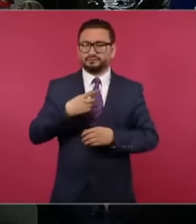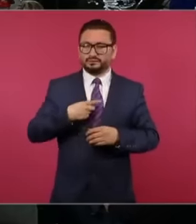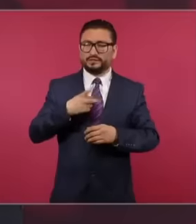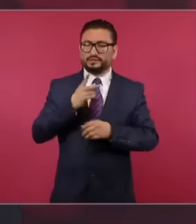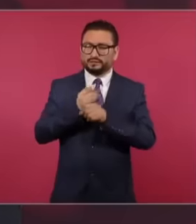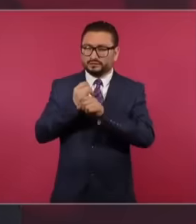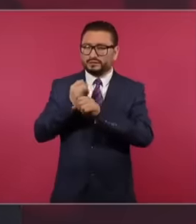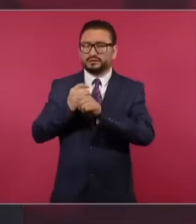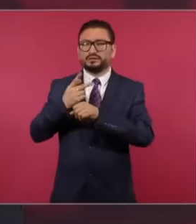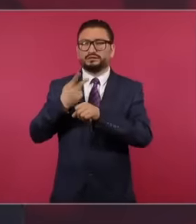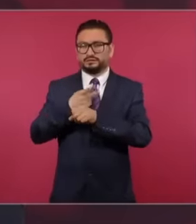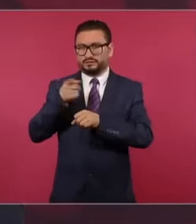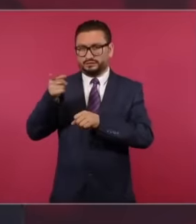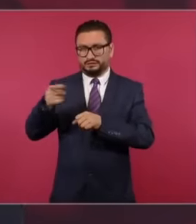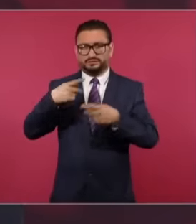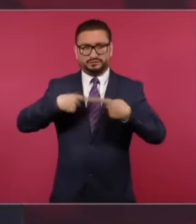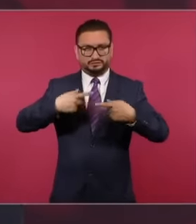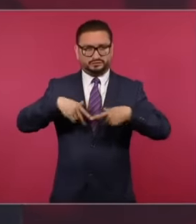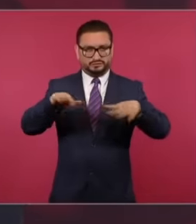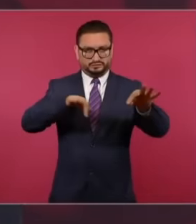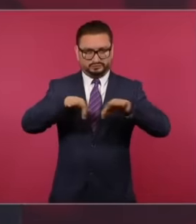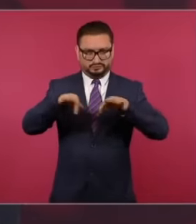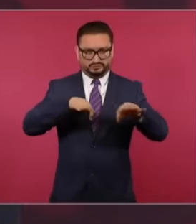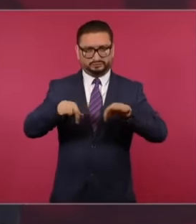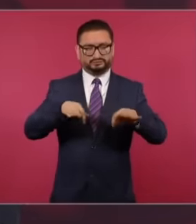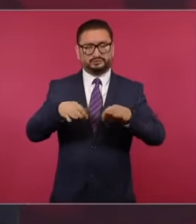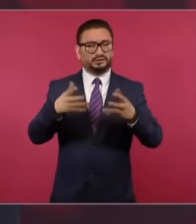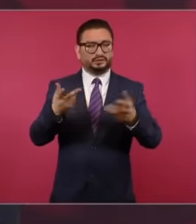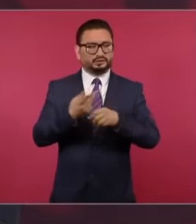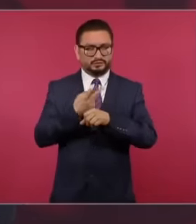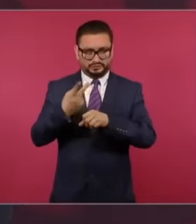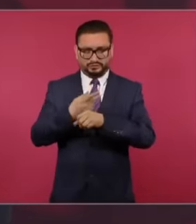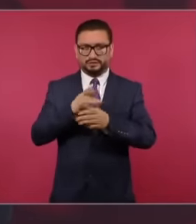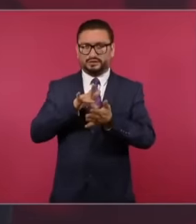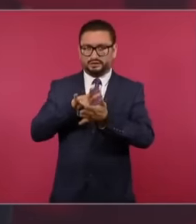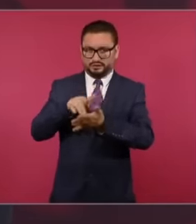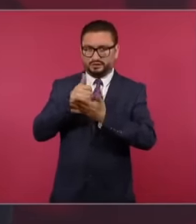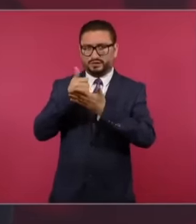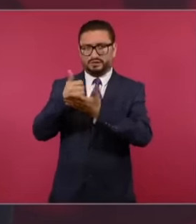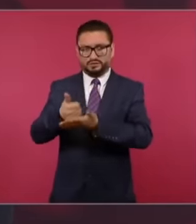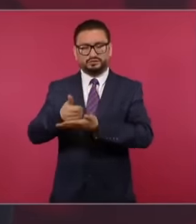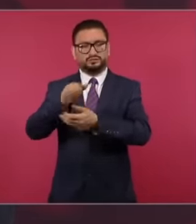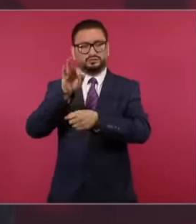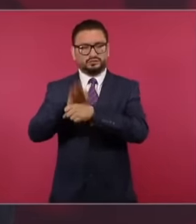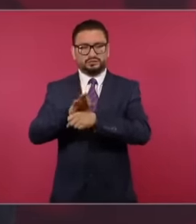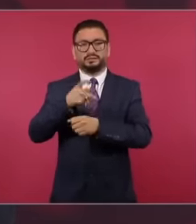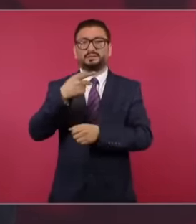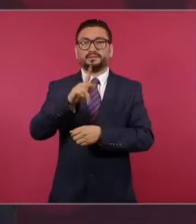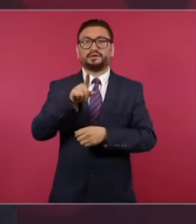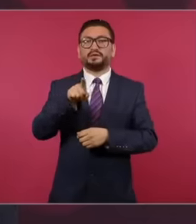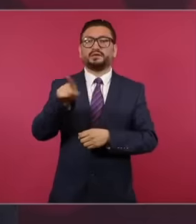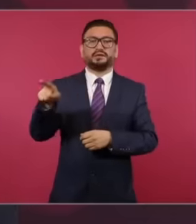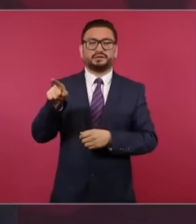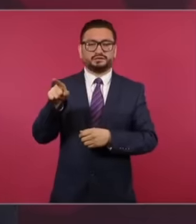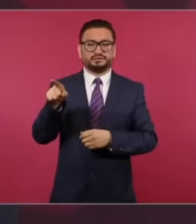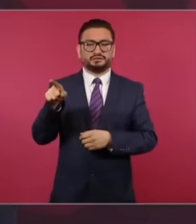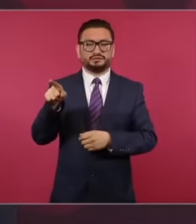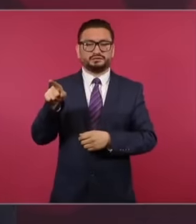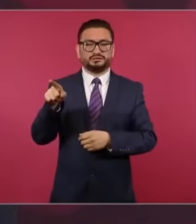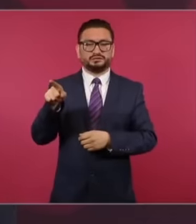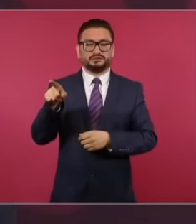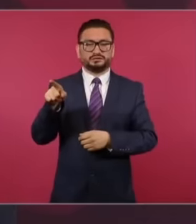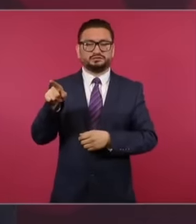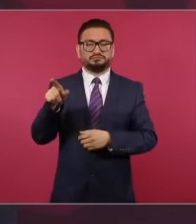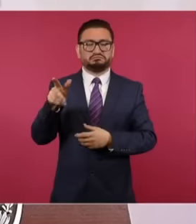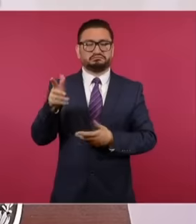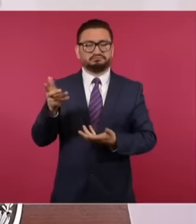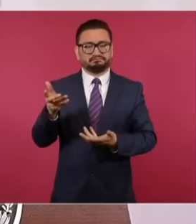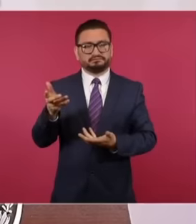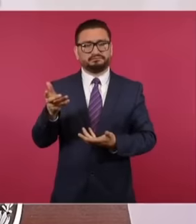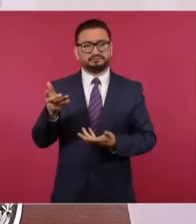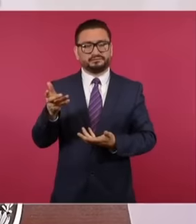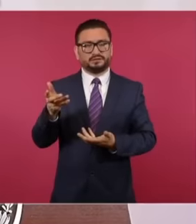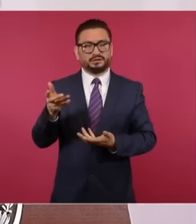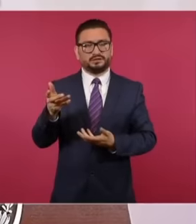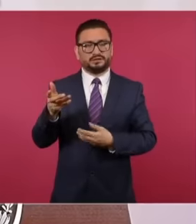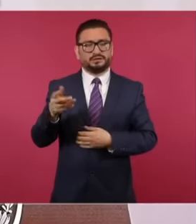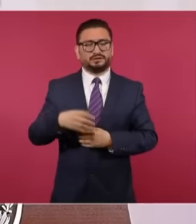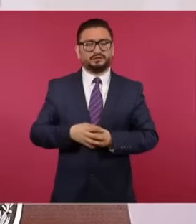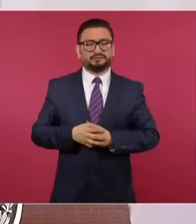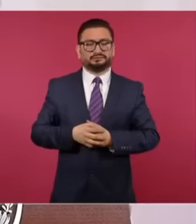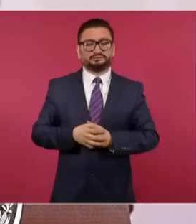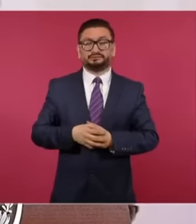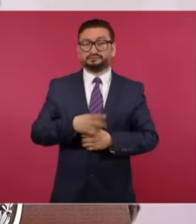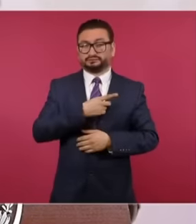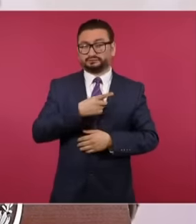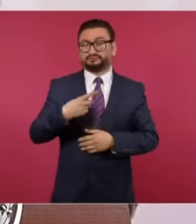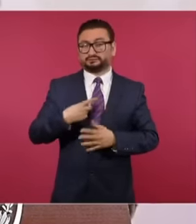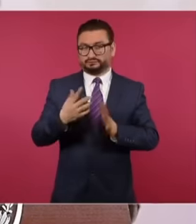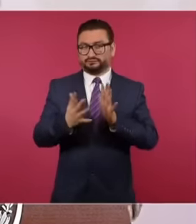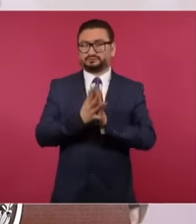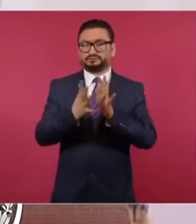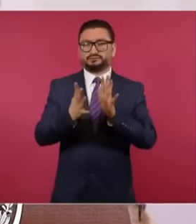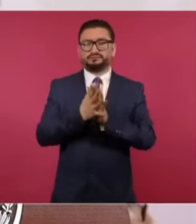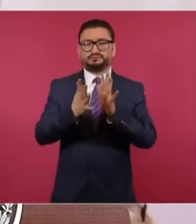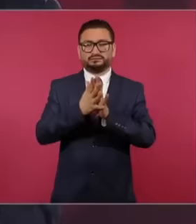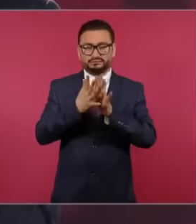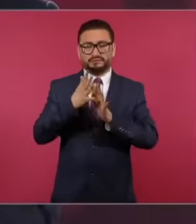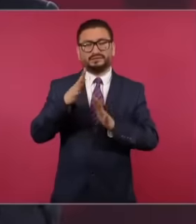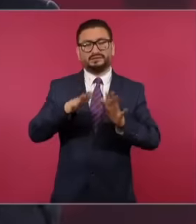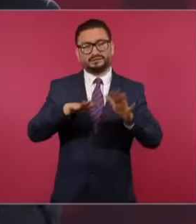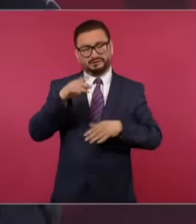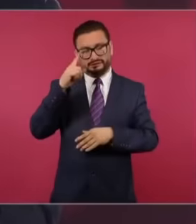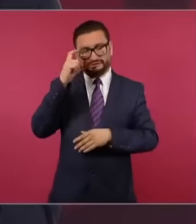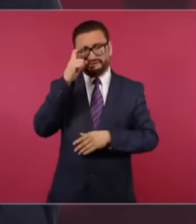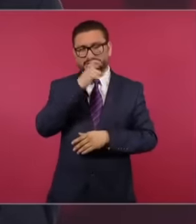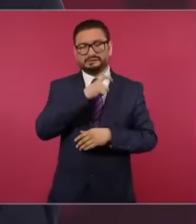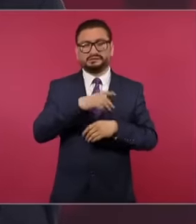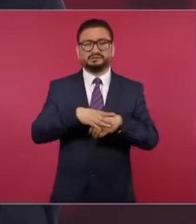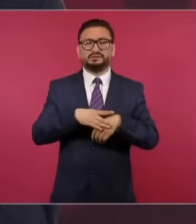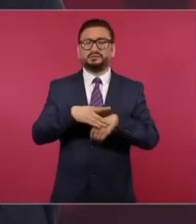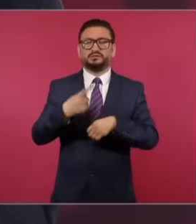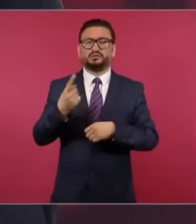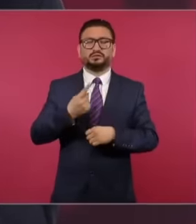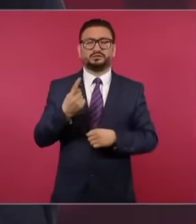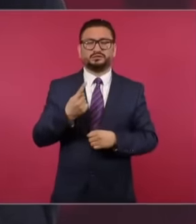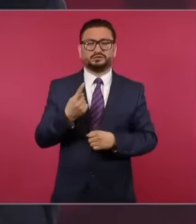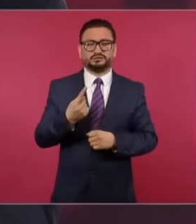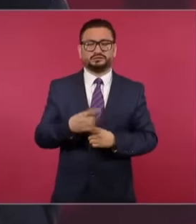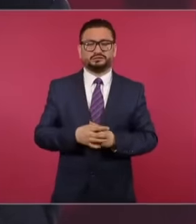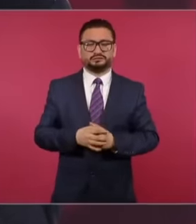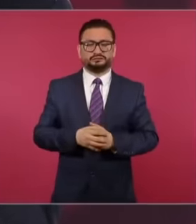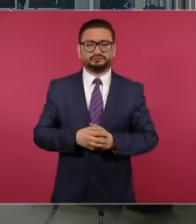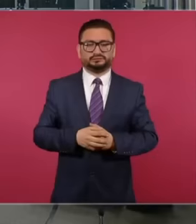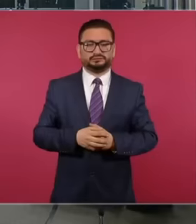basically eh help them protect them But they have to participate it is difficult because they are